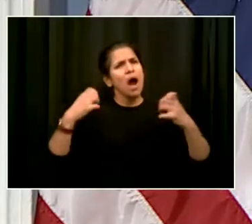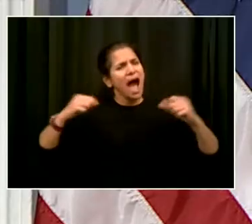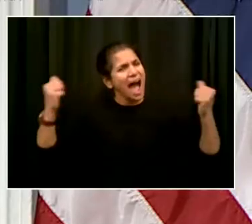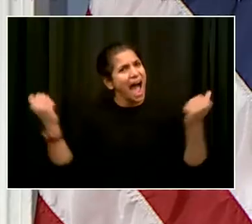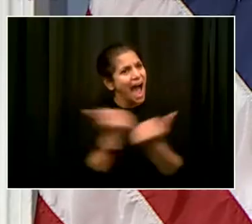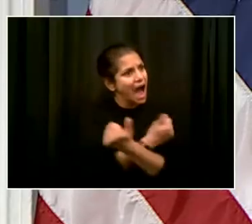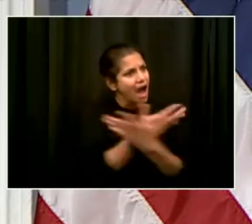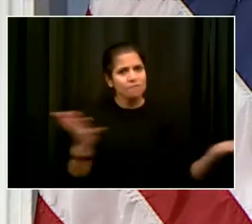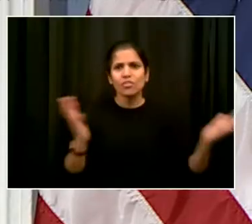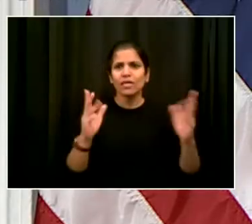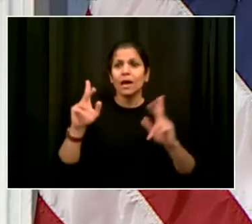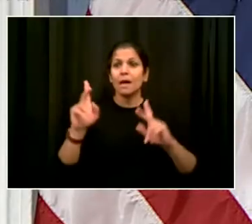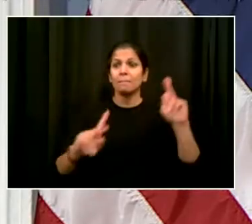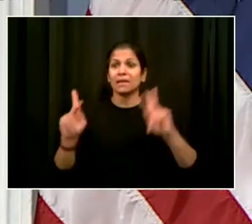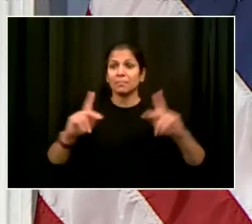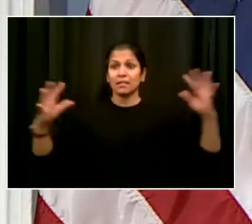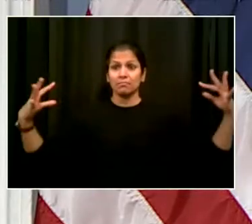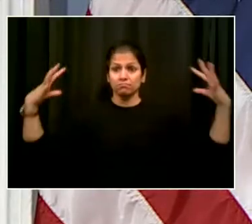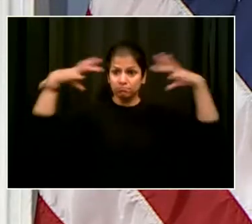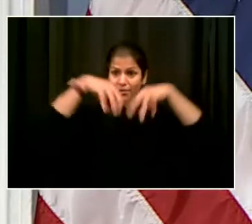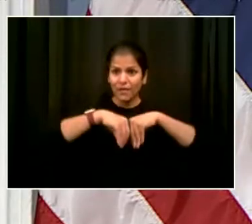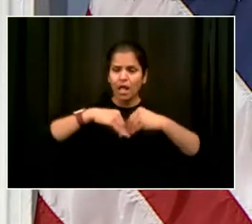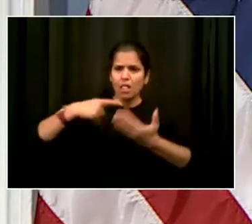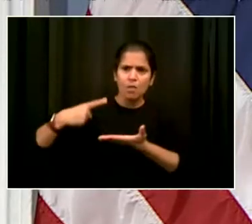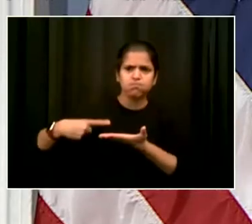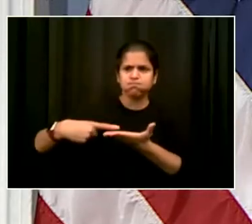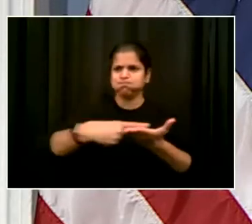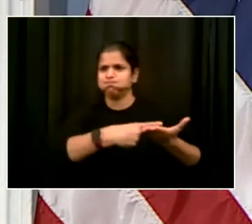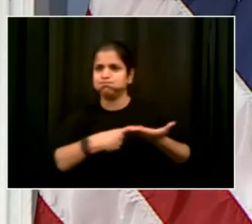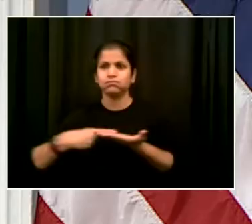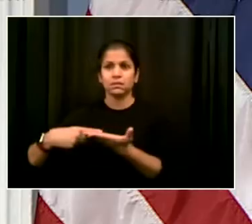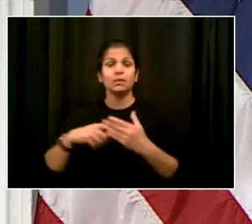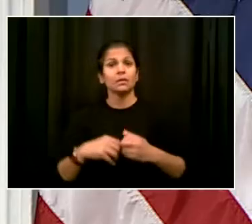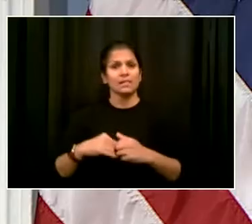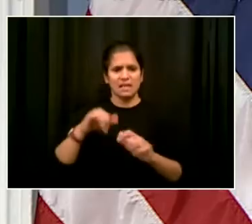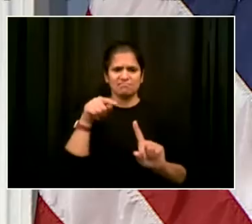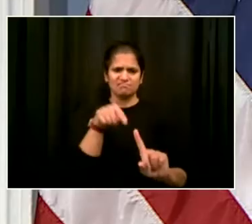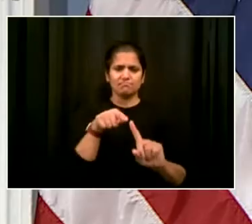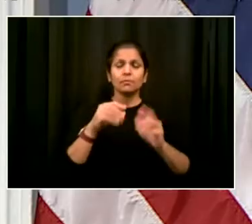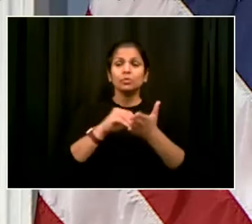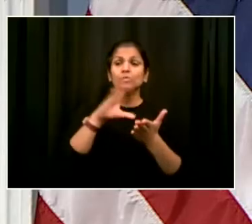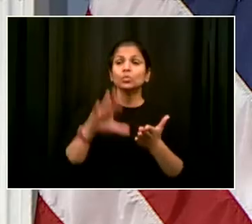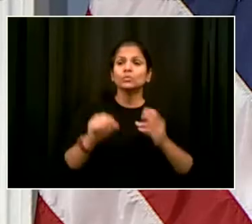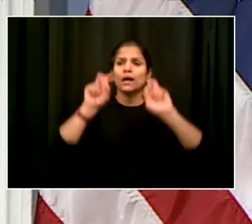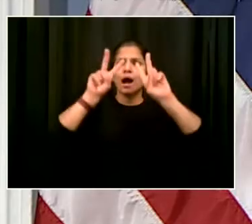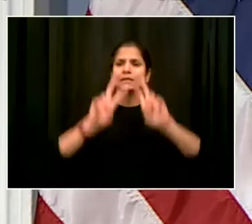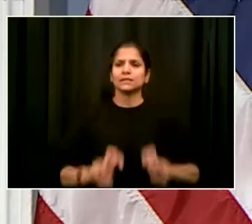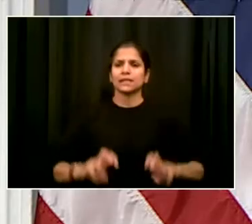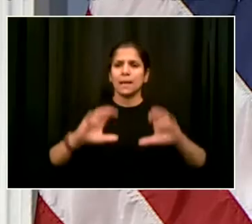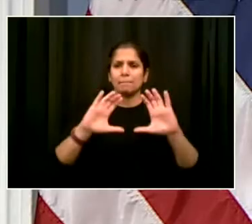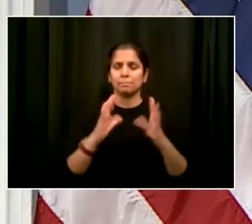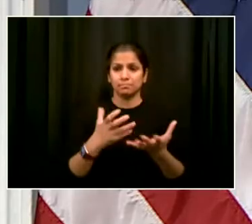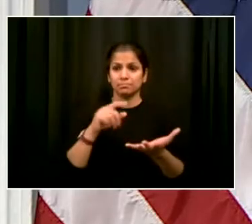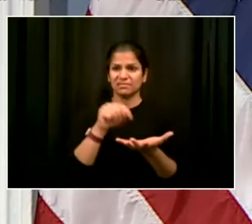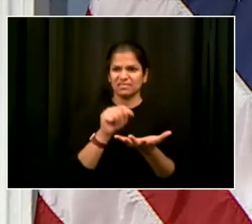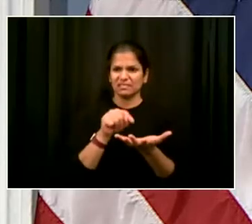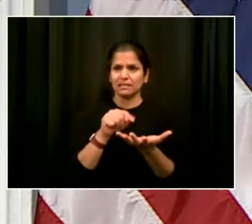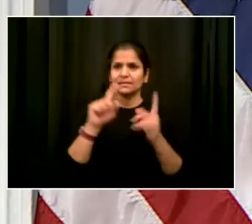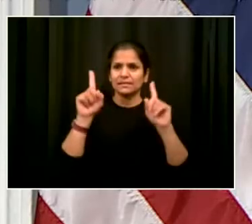ALSO BE VERY MUCH INVOLVEE D WITH THIS AS WELL. WE WANT TO HAVE A ROBUST PROCESS BUT IT'S IMPORTANT FOR US